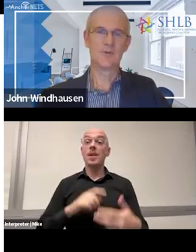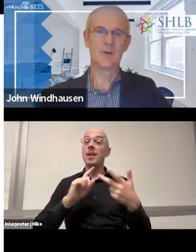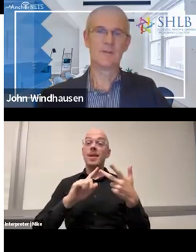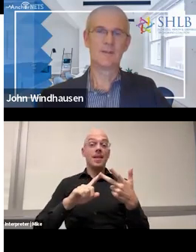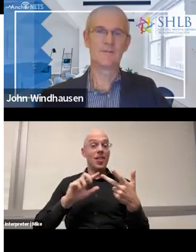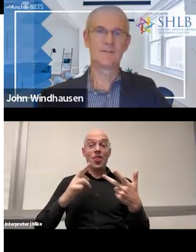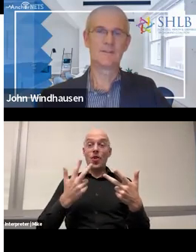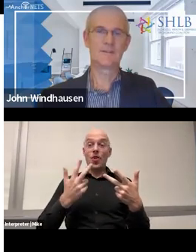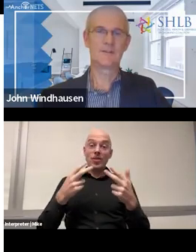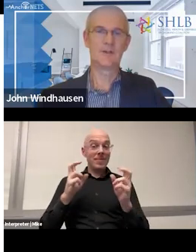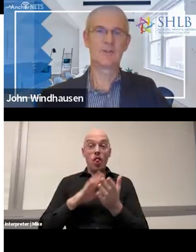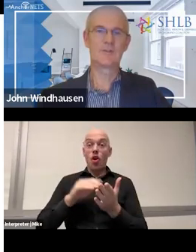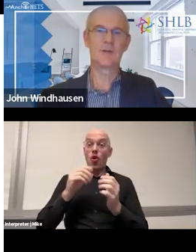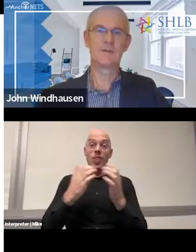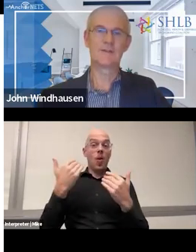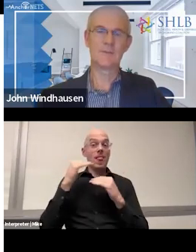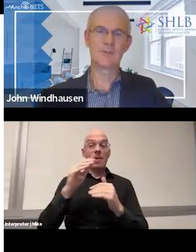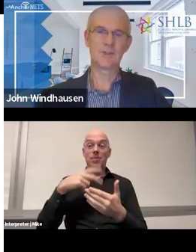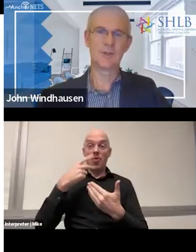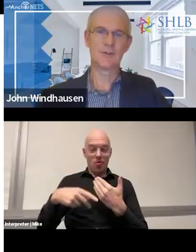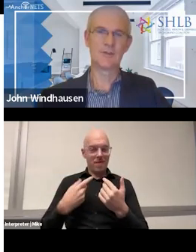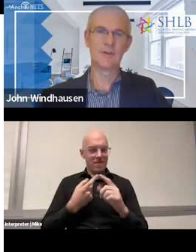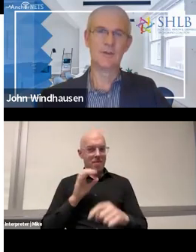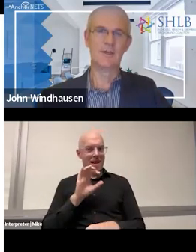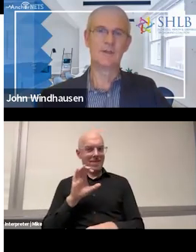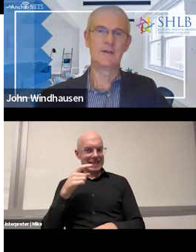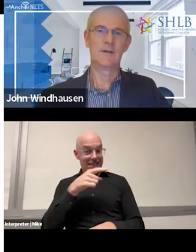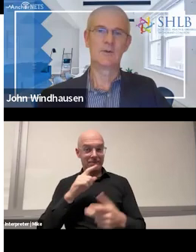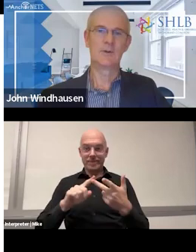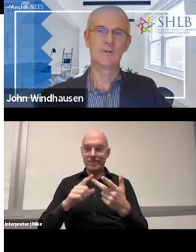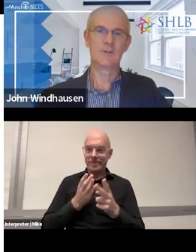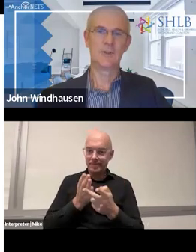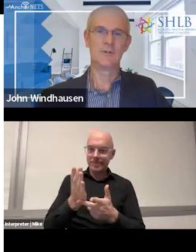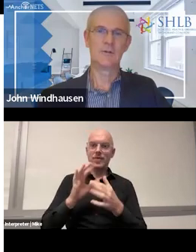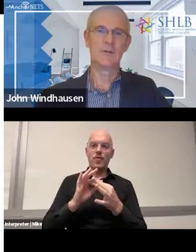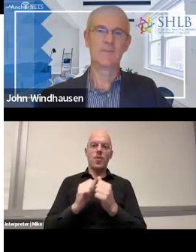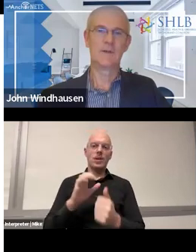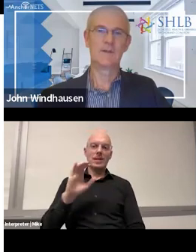John Windhausen: So the 3rd learn without limits program that the Fcc. Has launched is around cyber security.